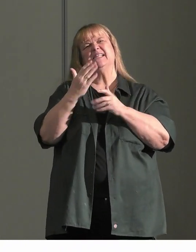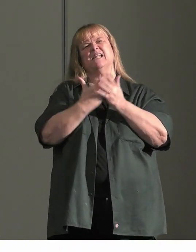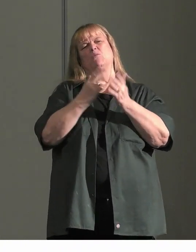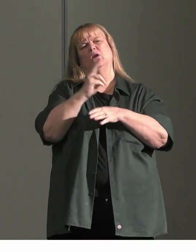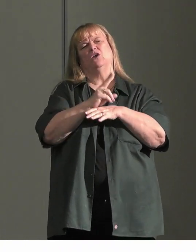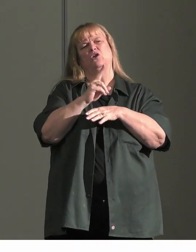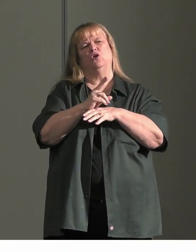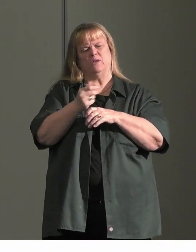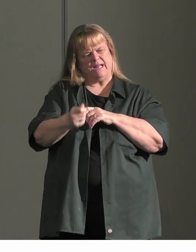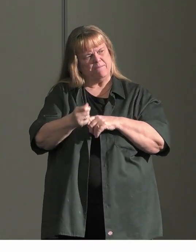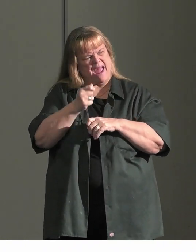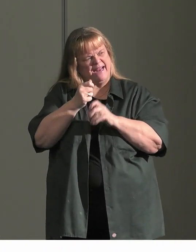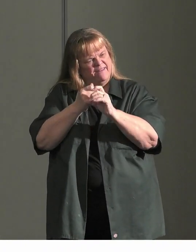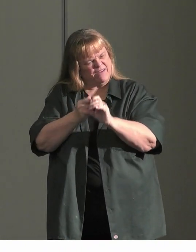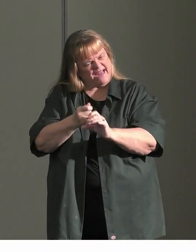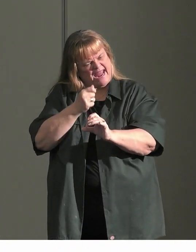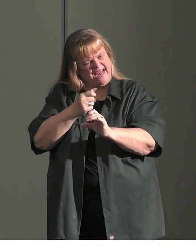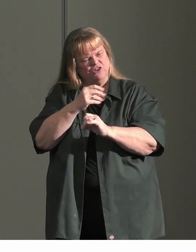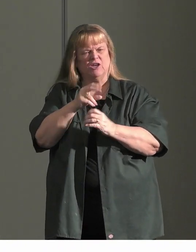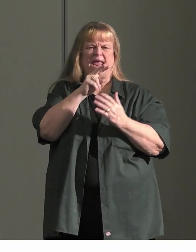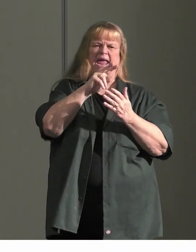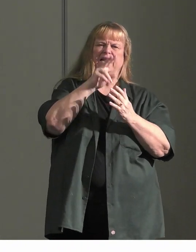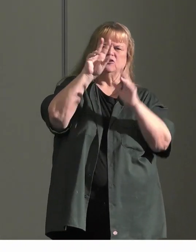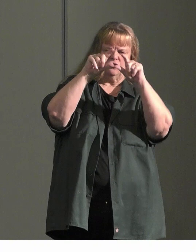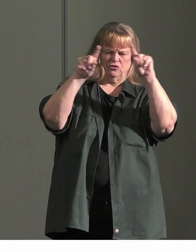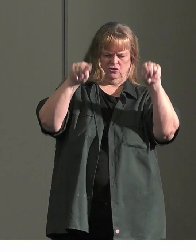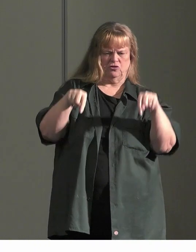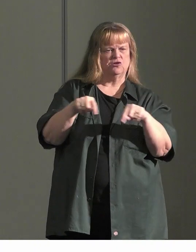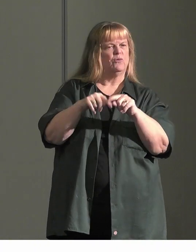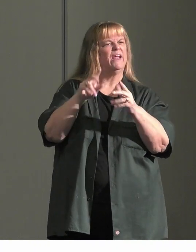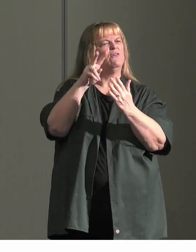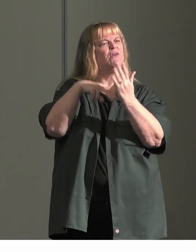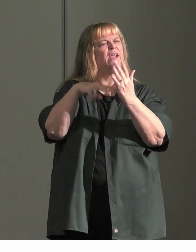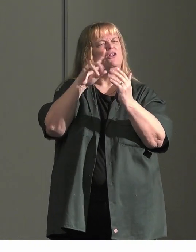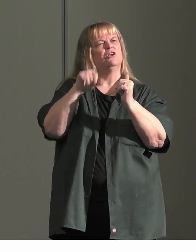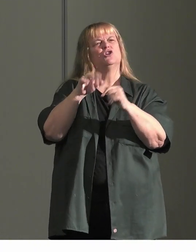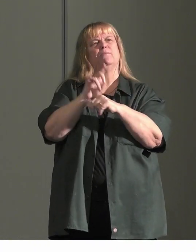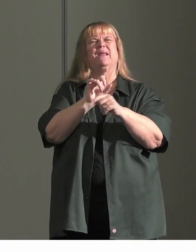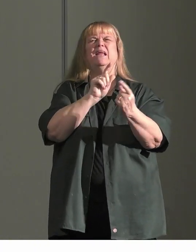magnification and a screen reader I should meet with someone with a screen reader and pull in